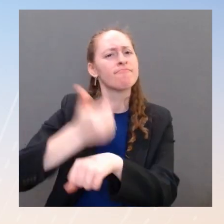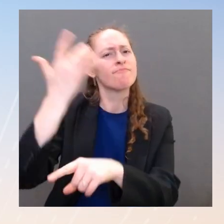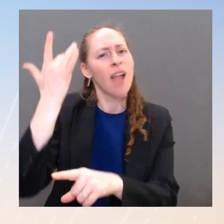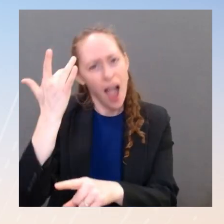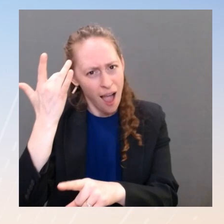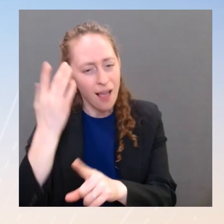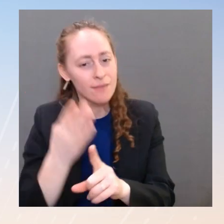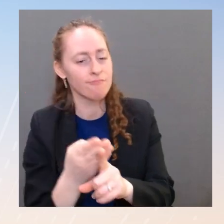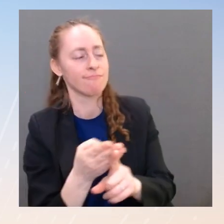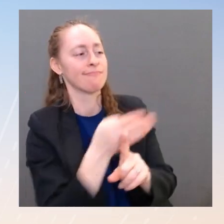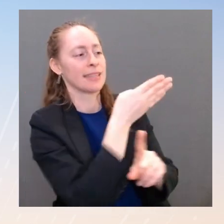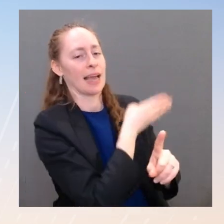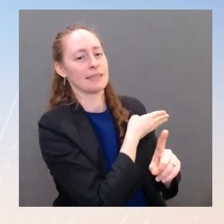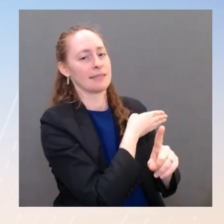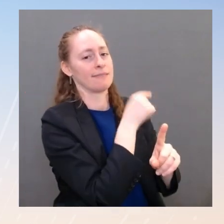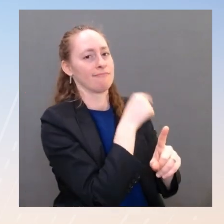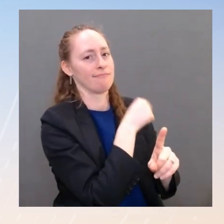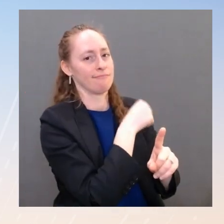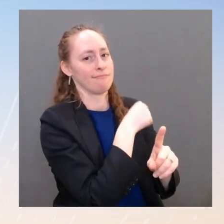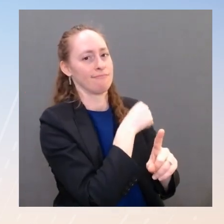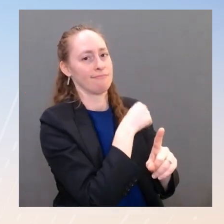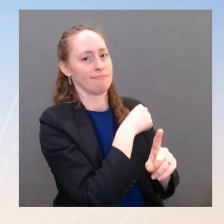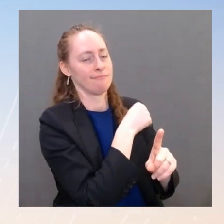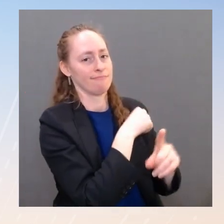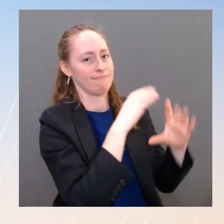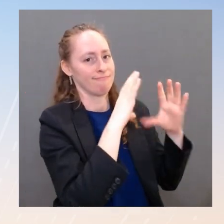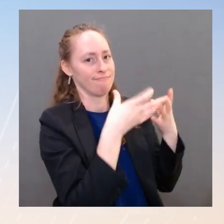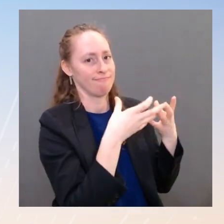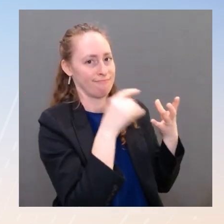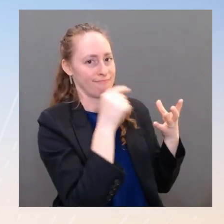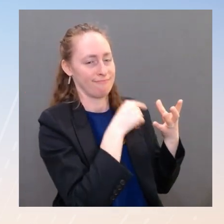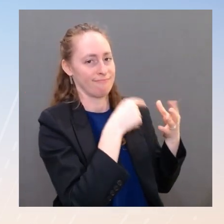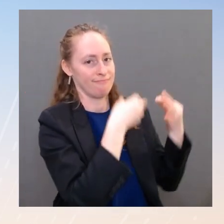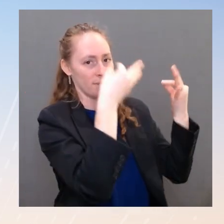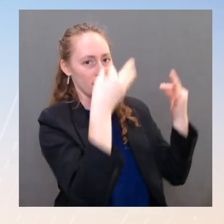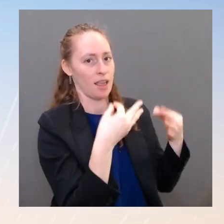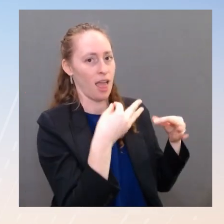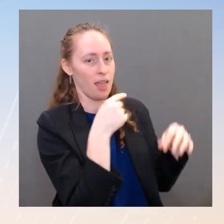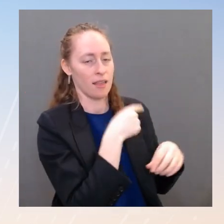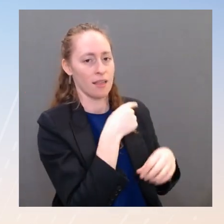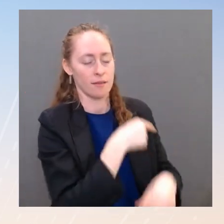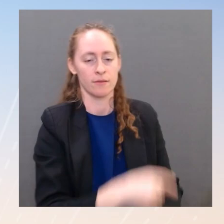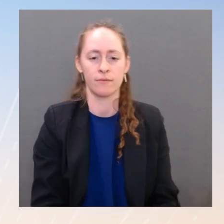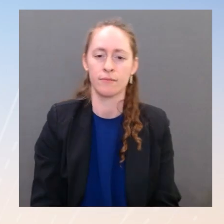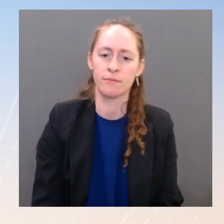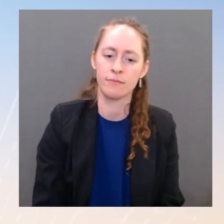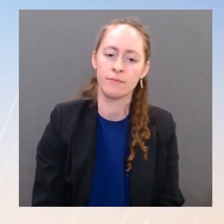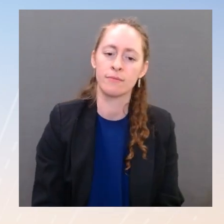in helping smugglers prompt the movement of more migrants across -- to the border.